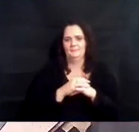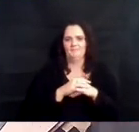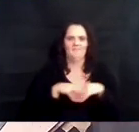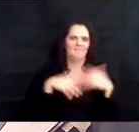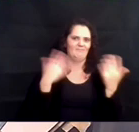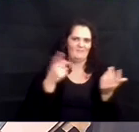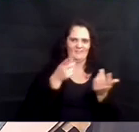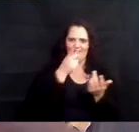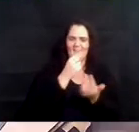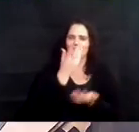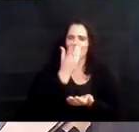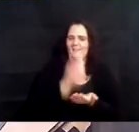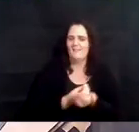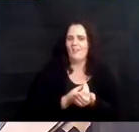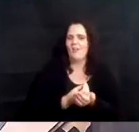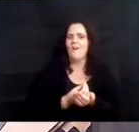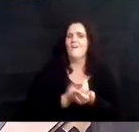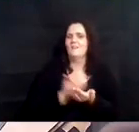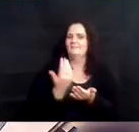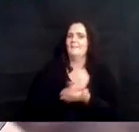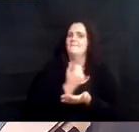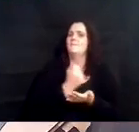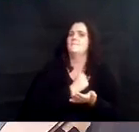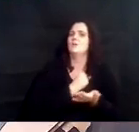now I can download that movie to my device, I